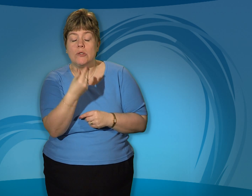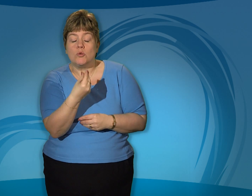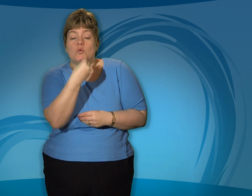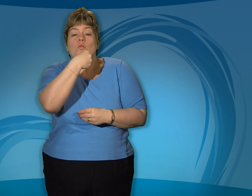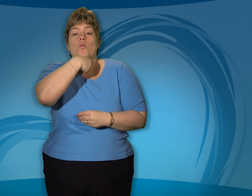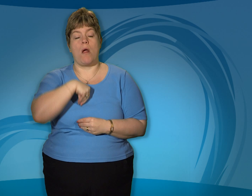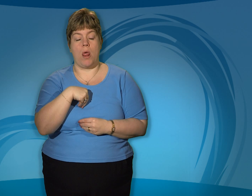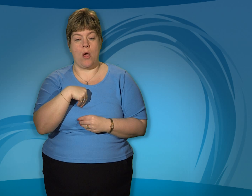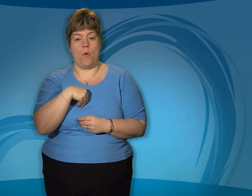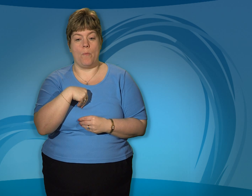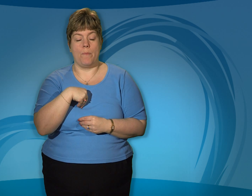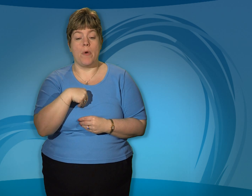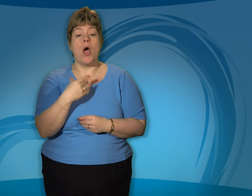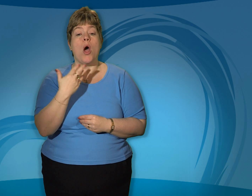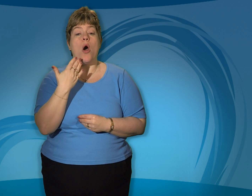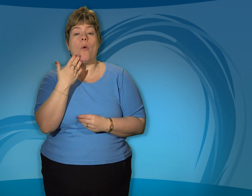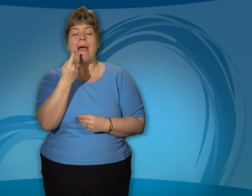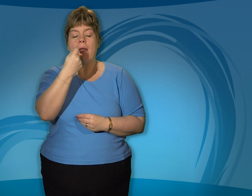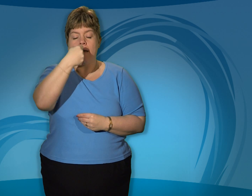may ask you to swallow.